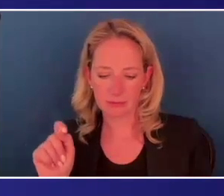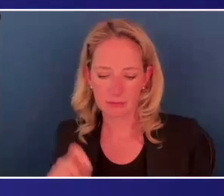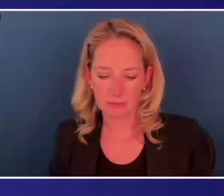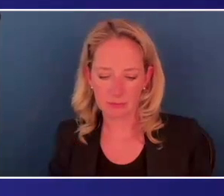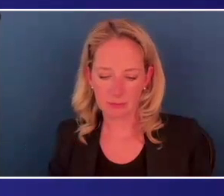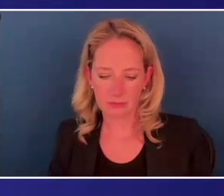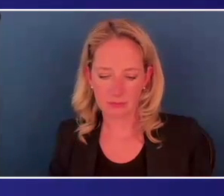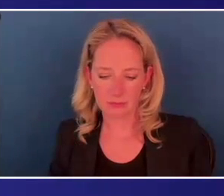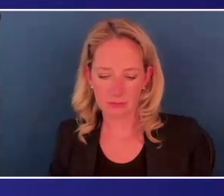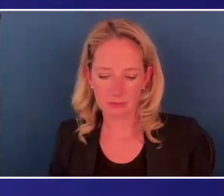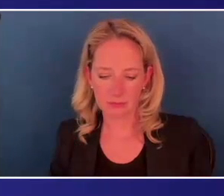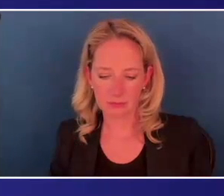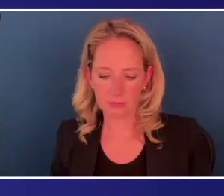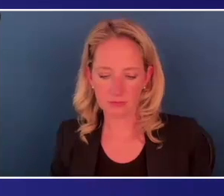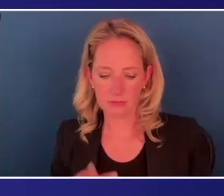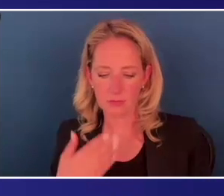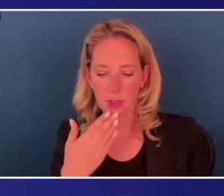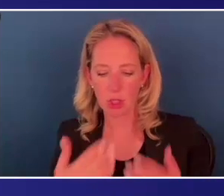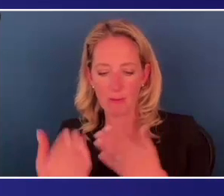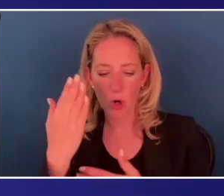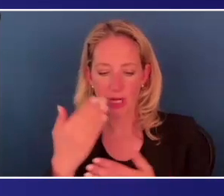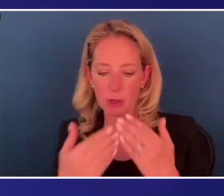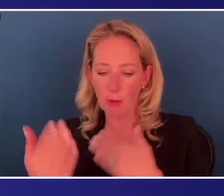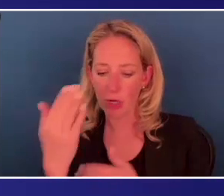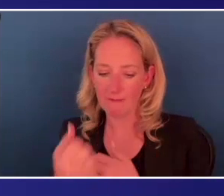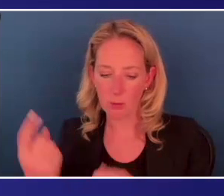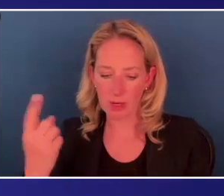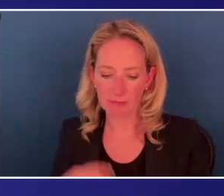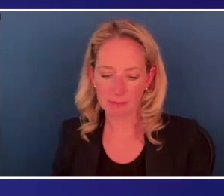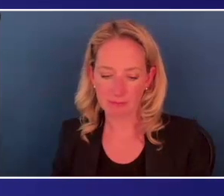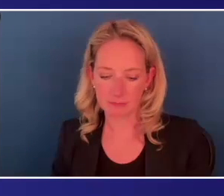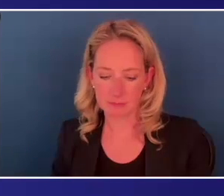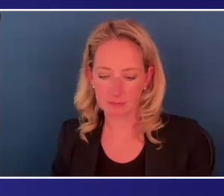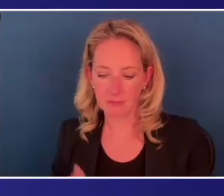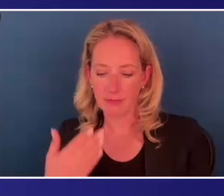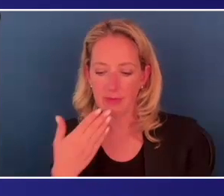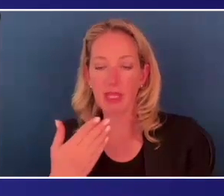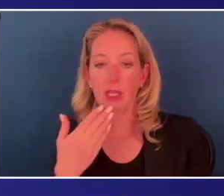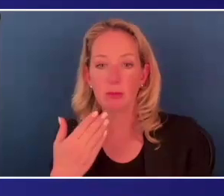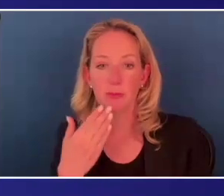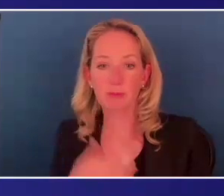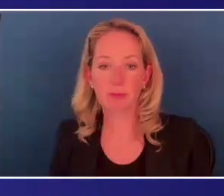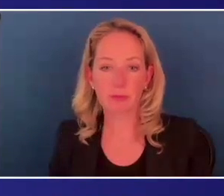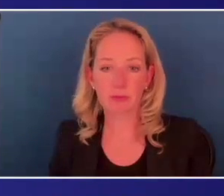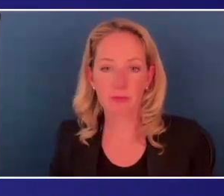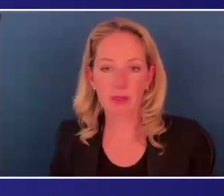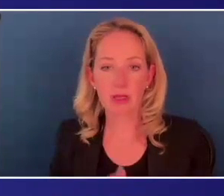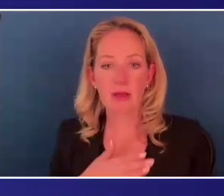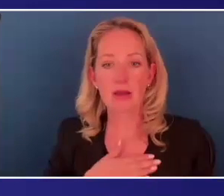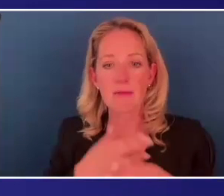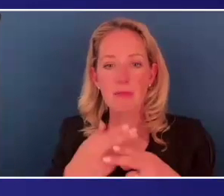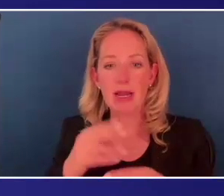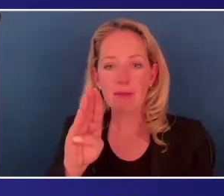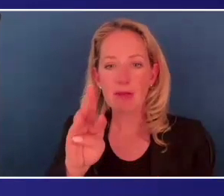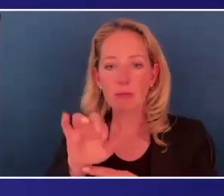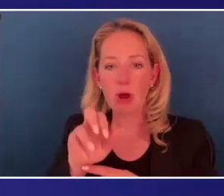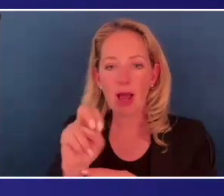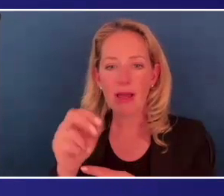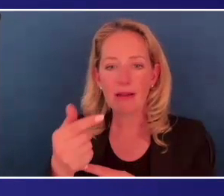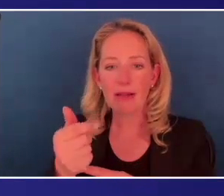Good morning. Good morning. Thank you. My name is Brian Garrett. I'm here to date the talk about why public service loan forgiveness, often paid with income driven, for payment plans, excuse me.